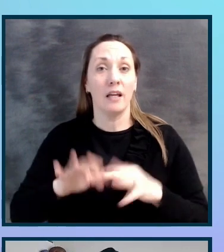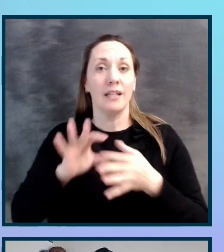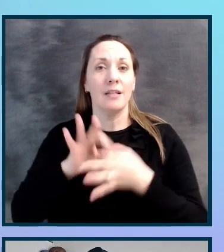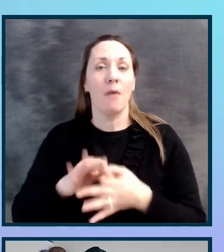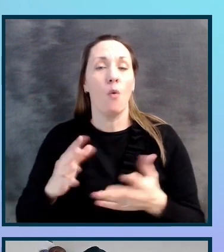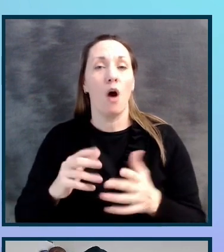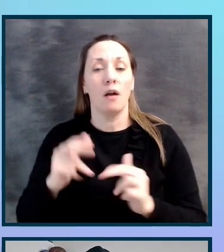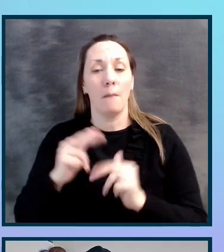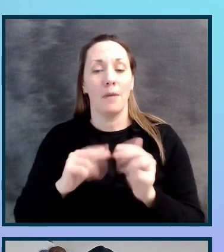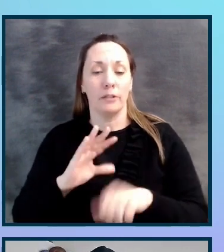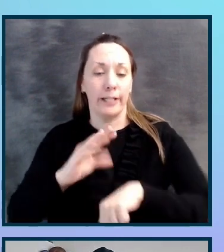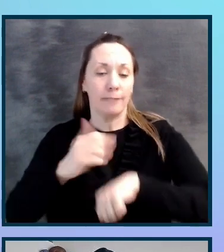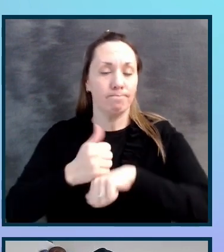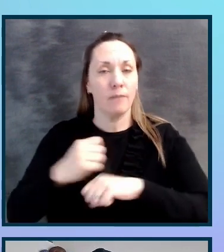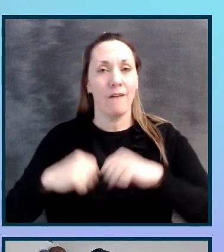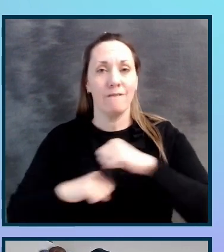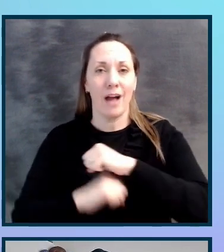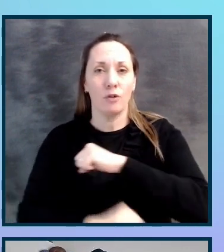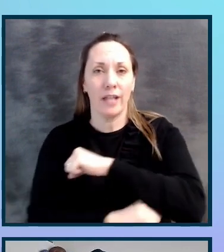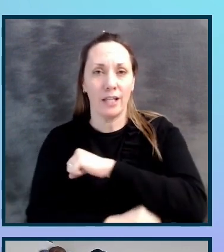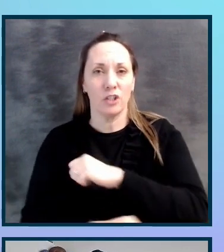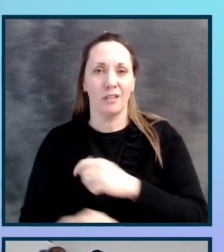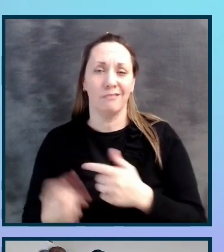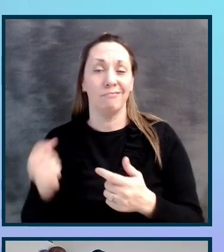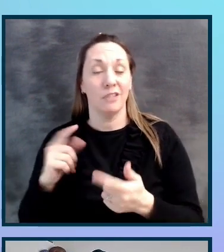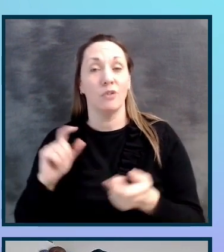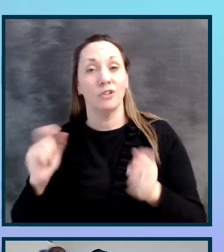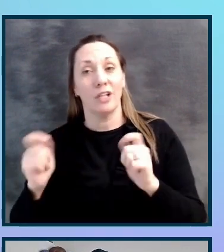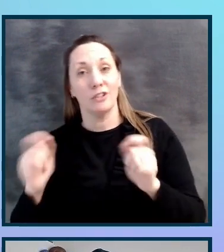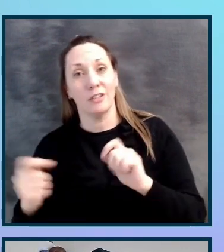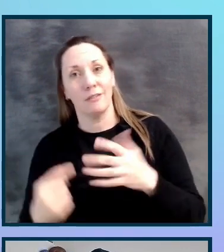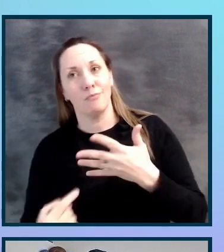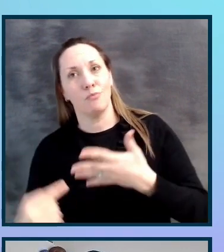foundation in an ever changing world of priorities and influences.